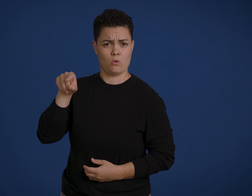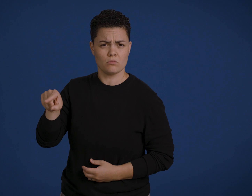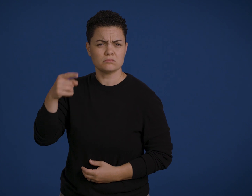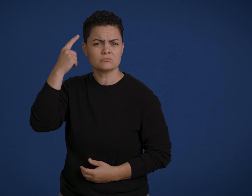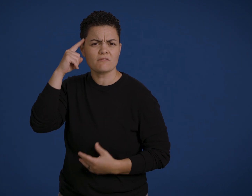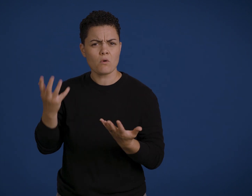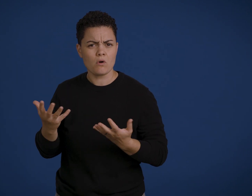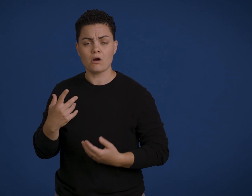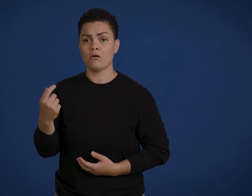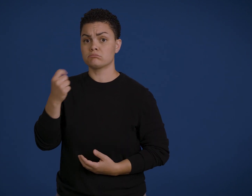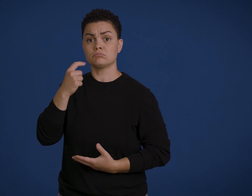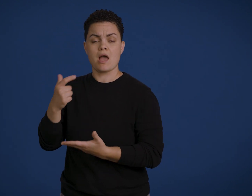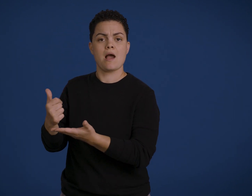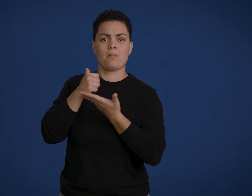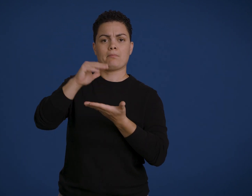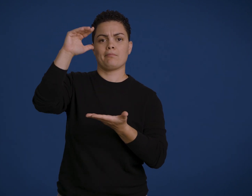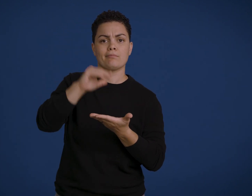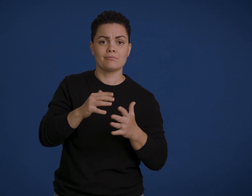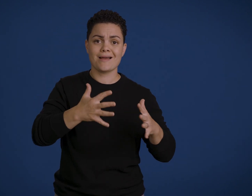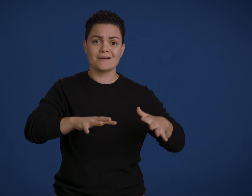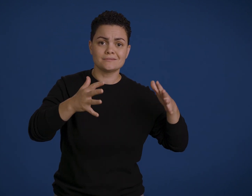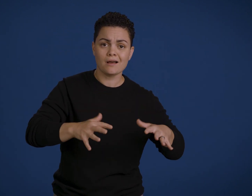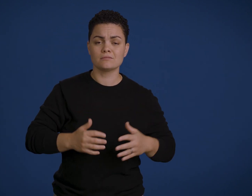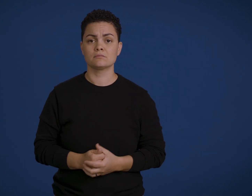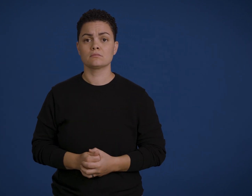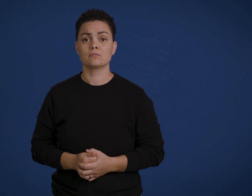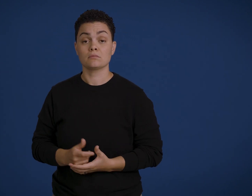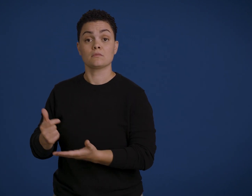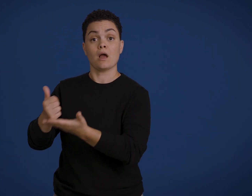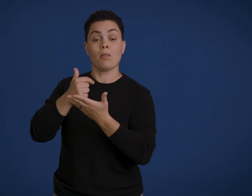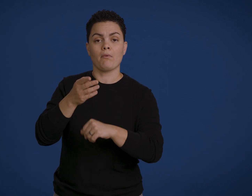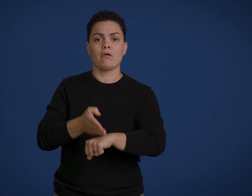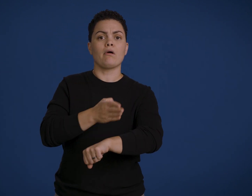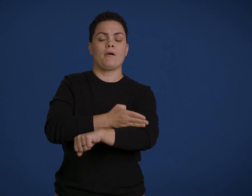There are many different kinds of benzos and they are used for reducing anxiety,